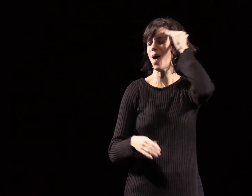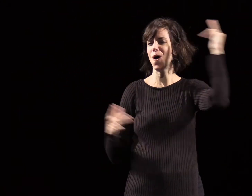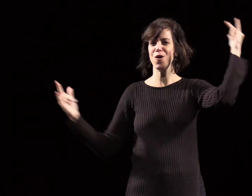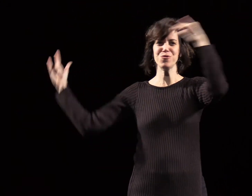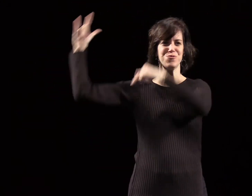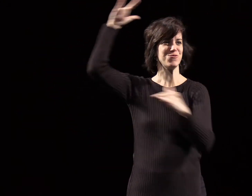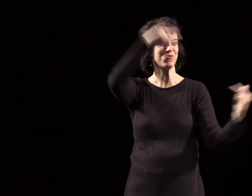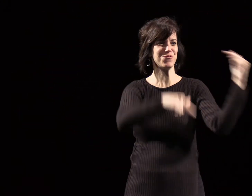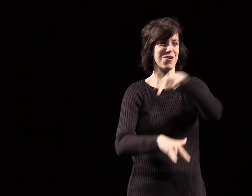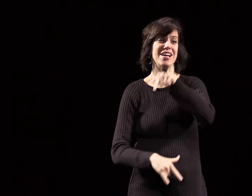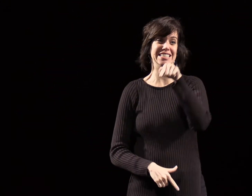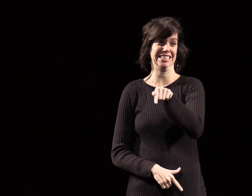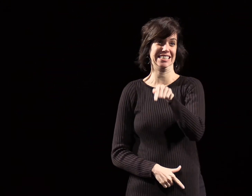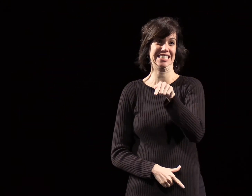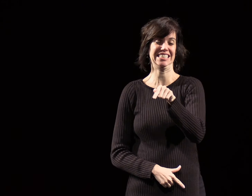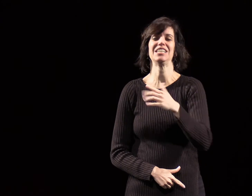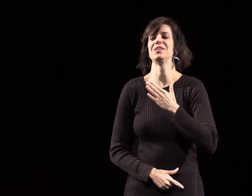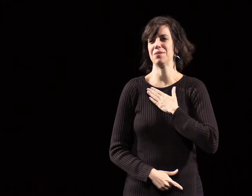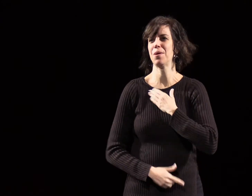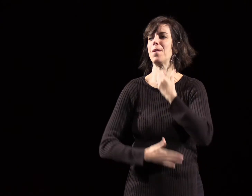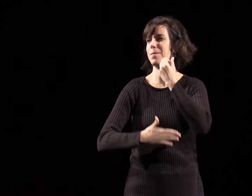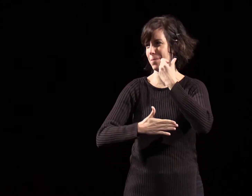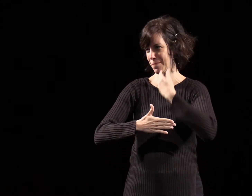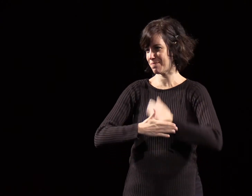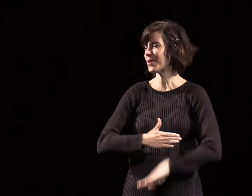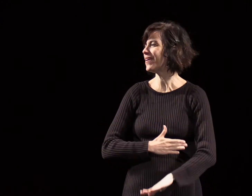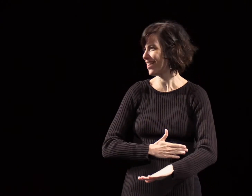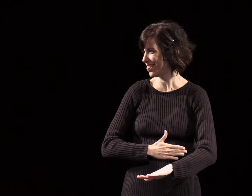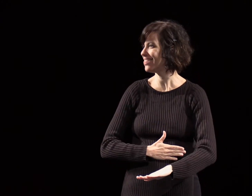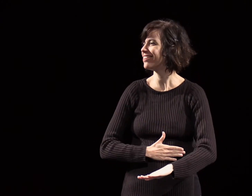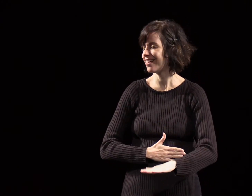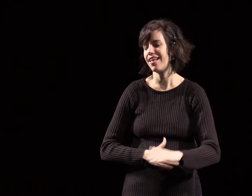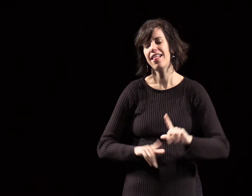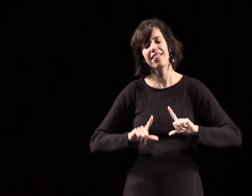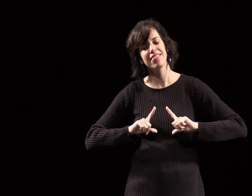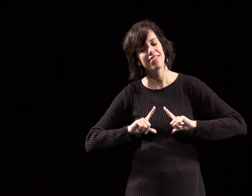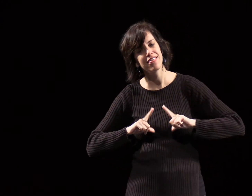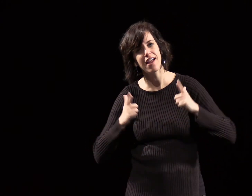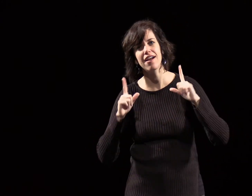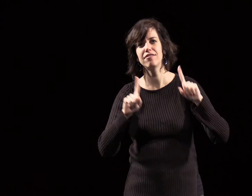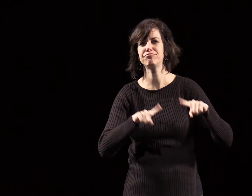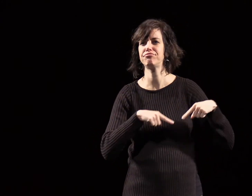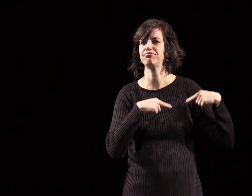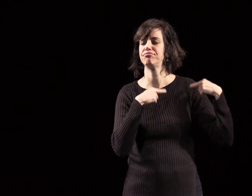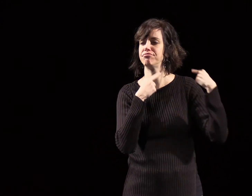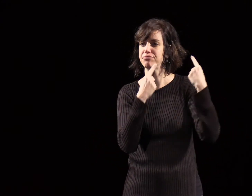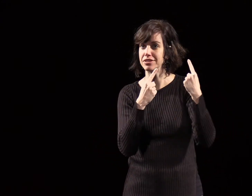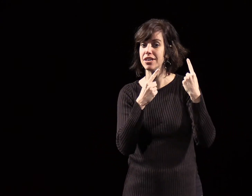It's world-renowned. People travel there from all over to see this place, and that's why I was born.